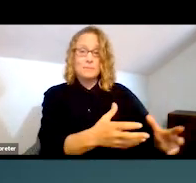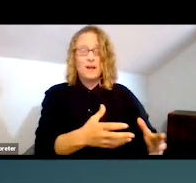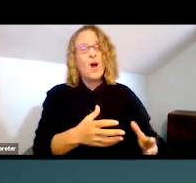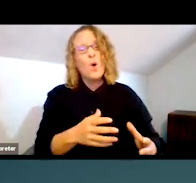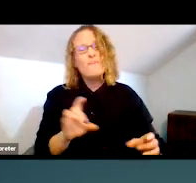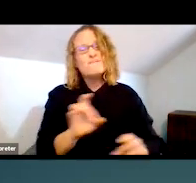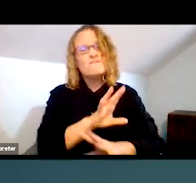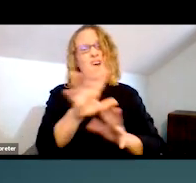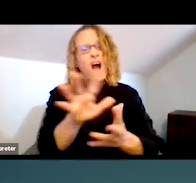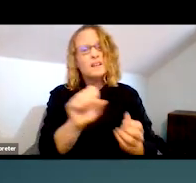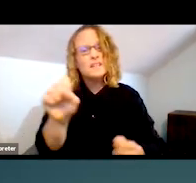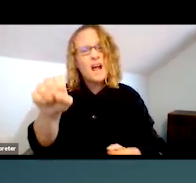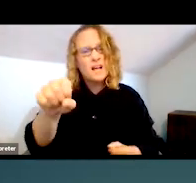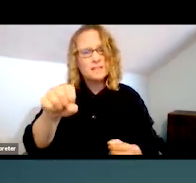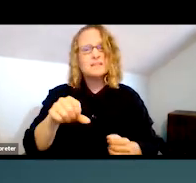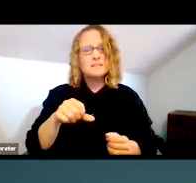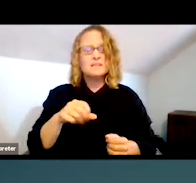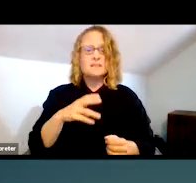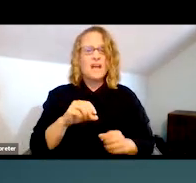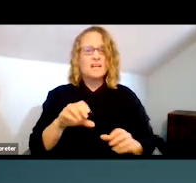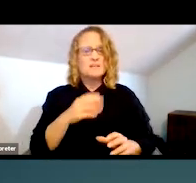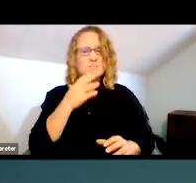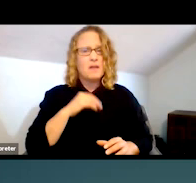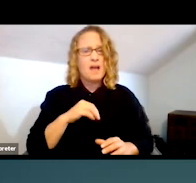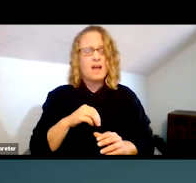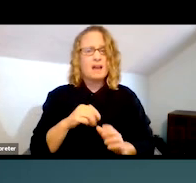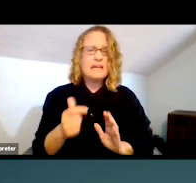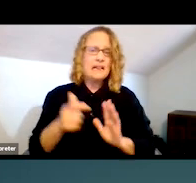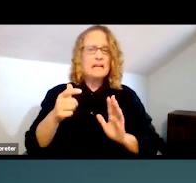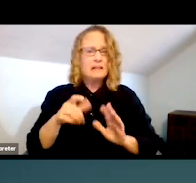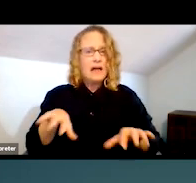and organization that was actually lacking in the rest of the neighborhood.